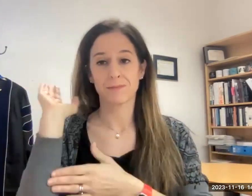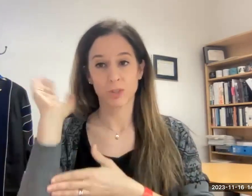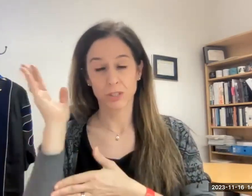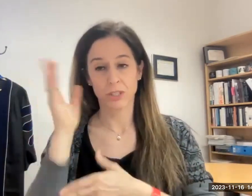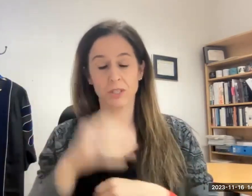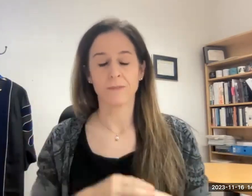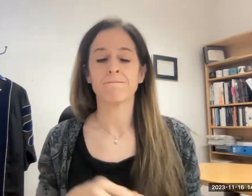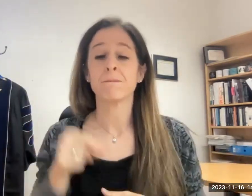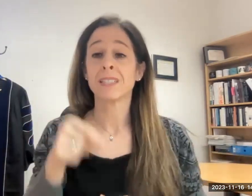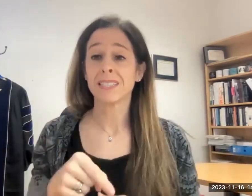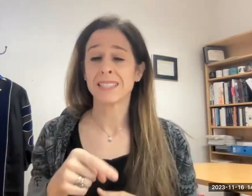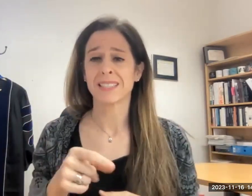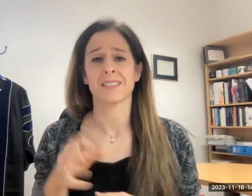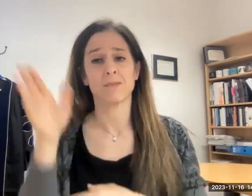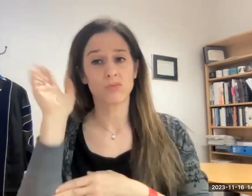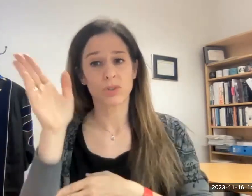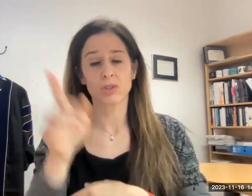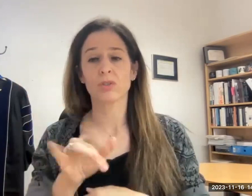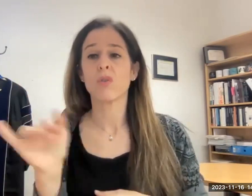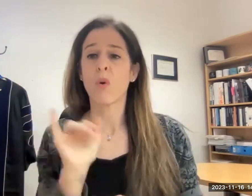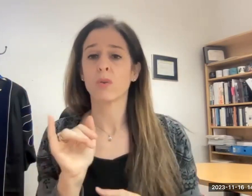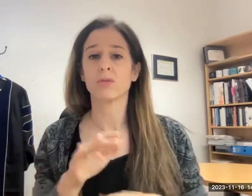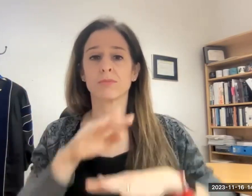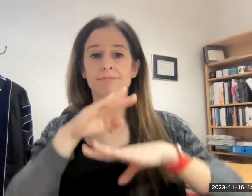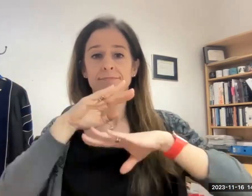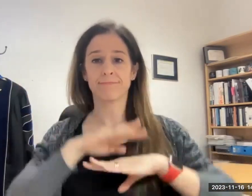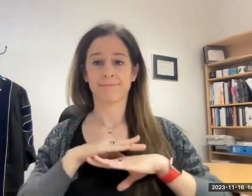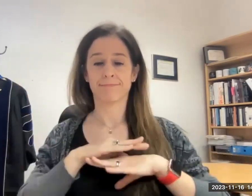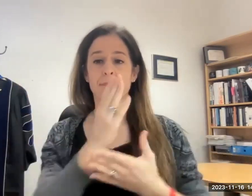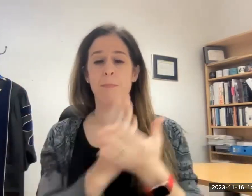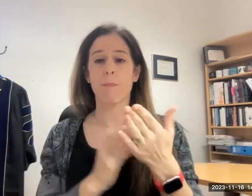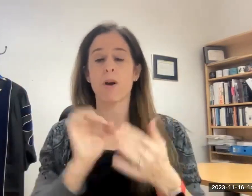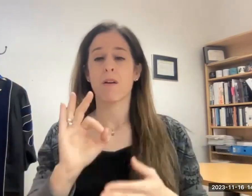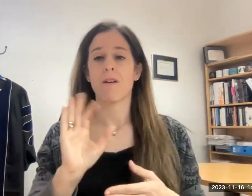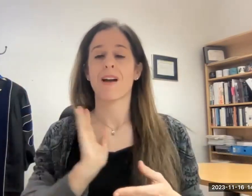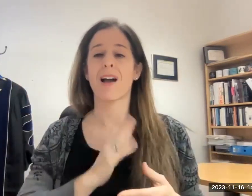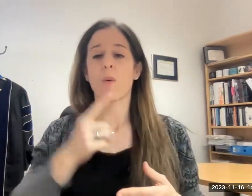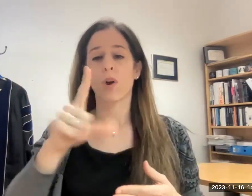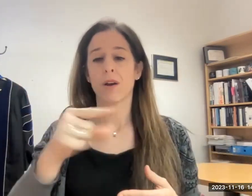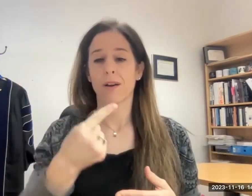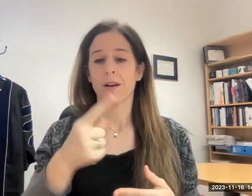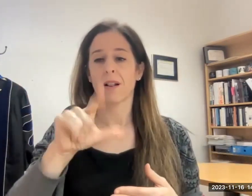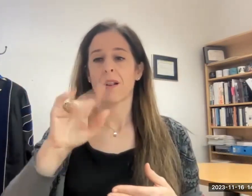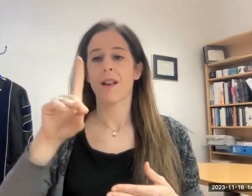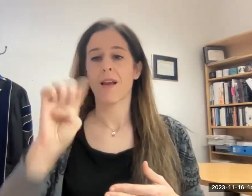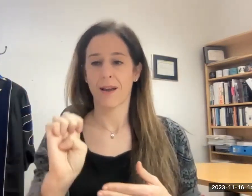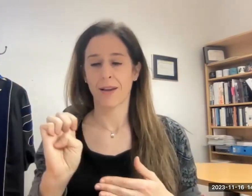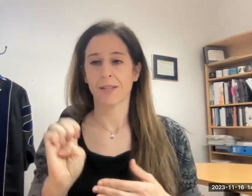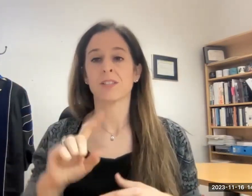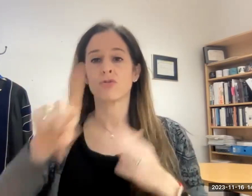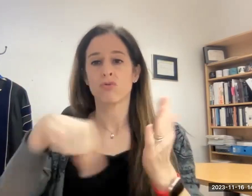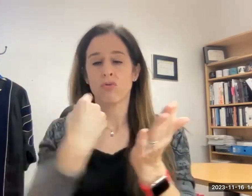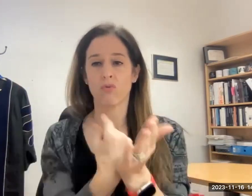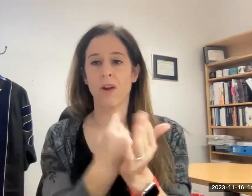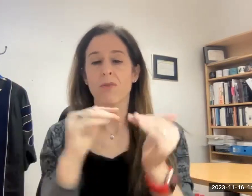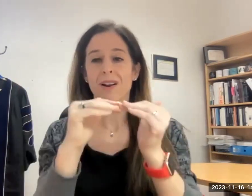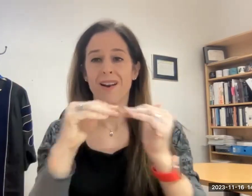presentation series.